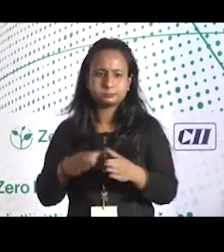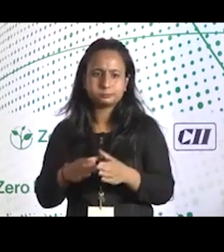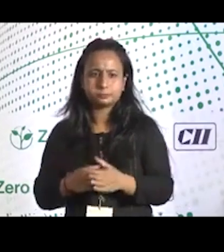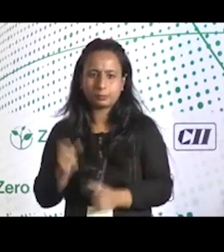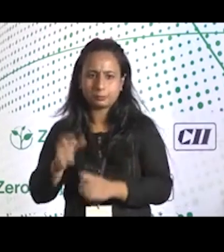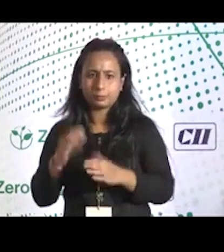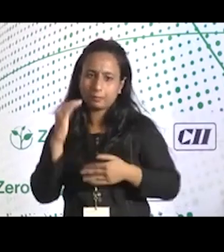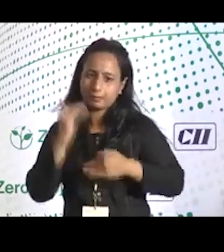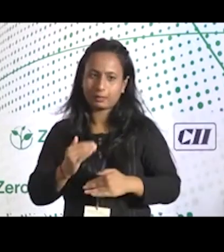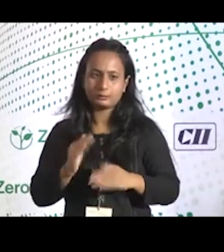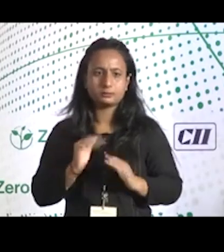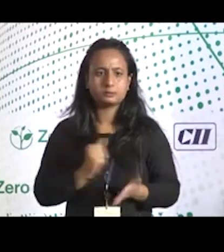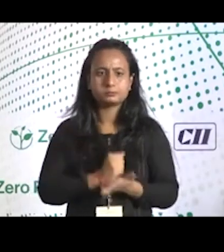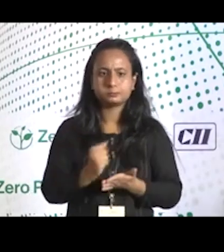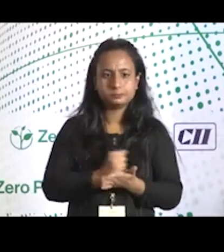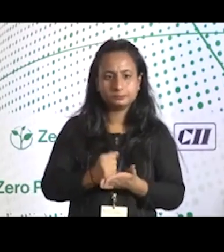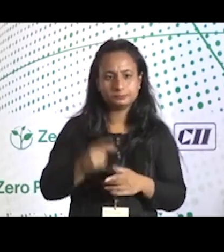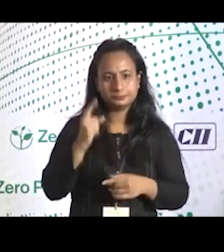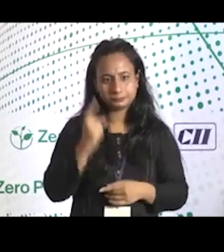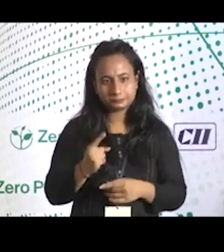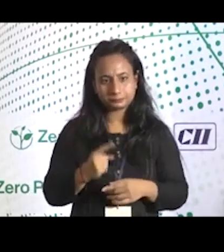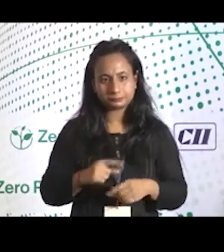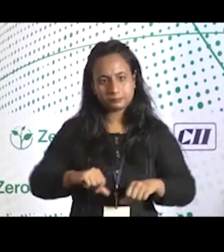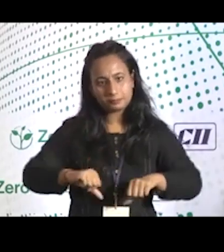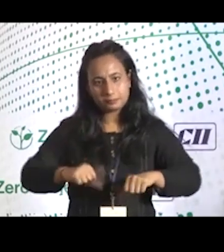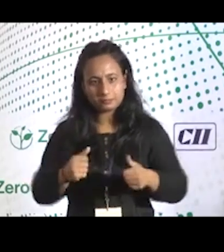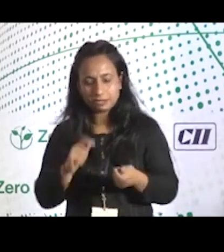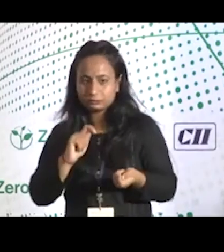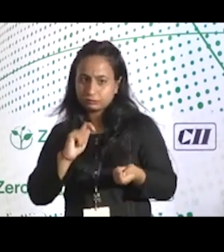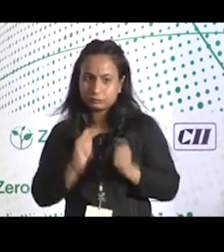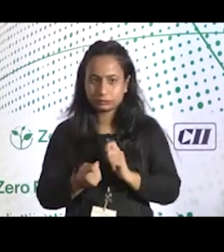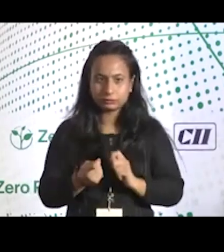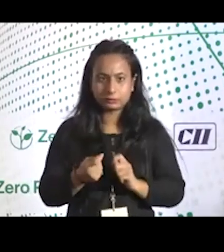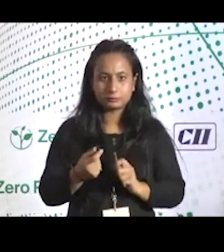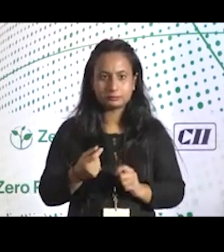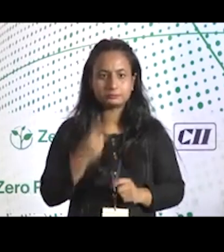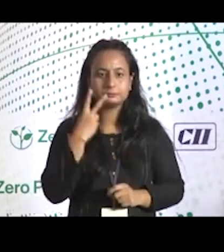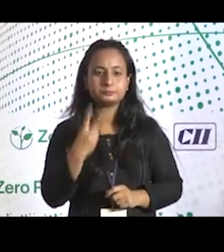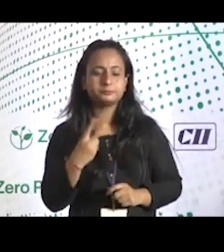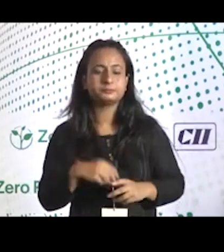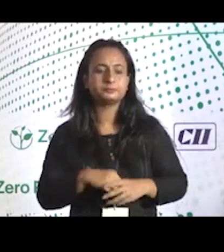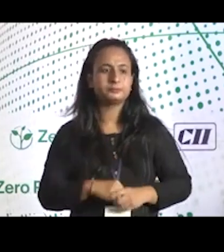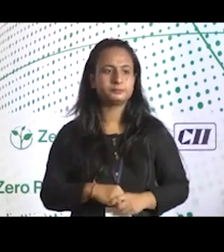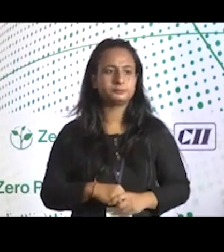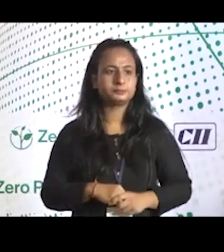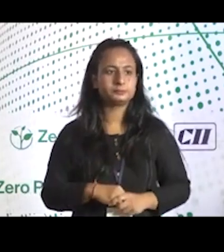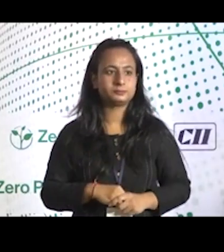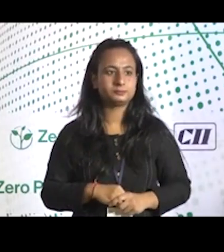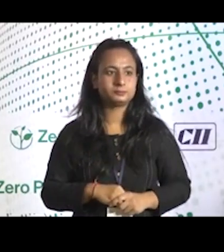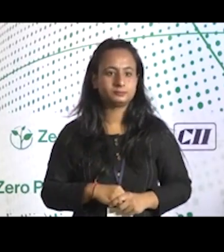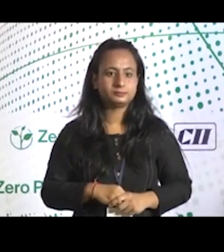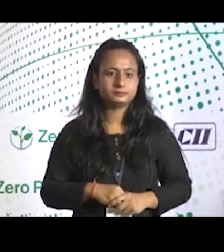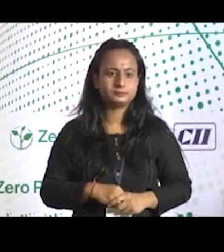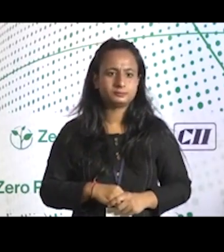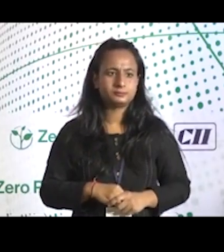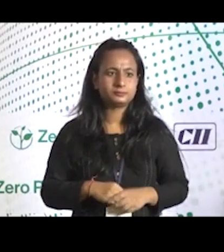I think you start looking at the changes very early. When I say early, maybe a gestation period of